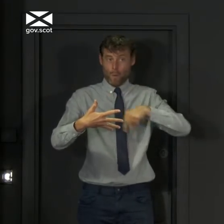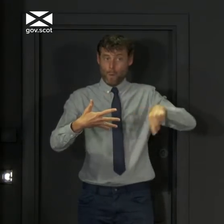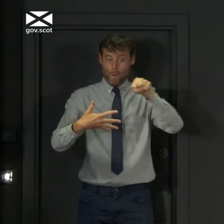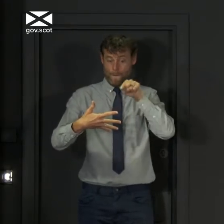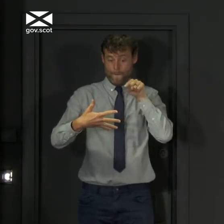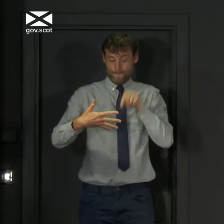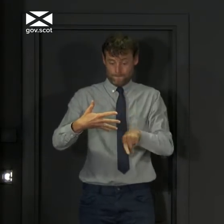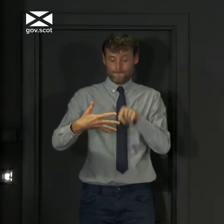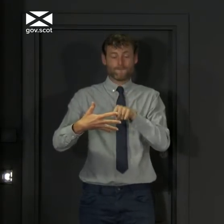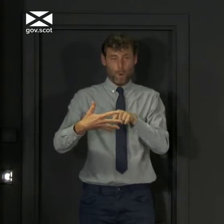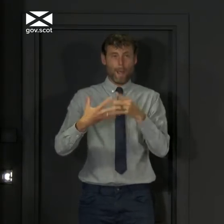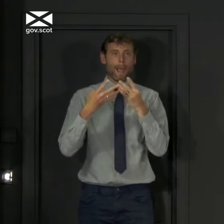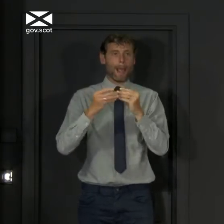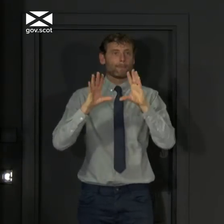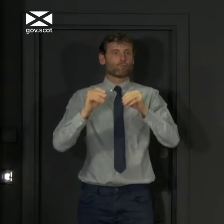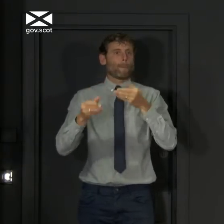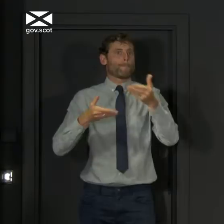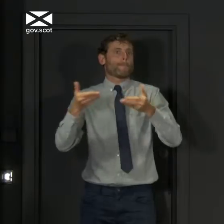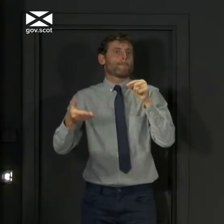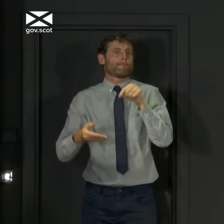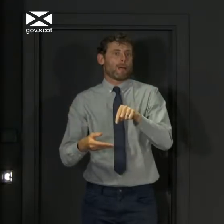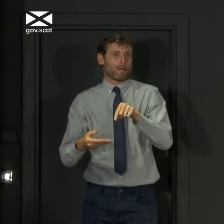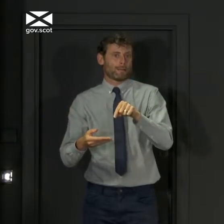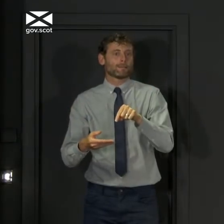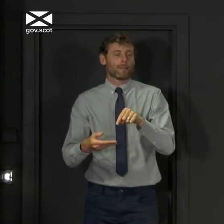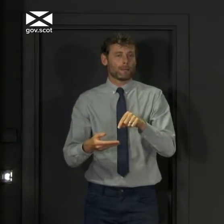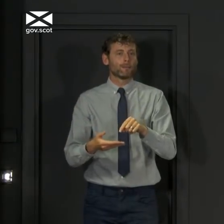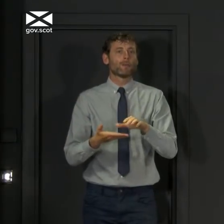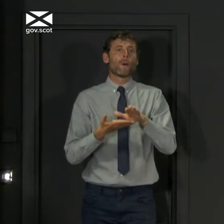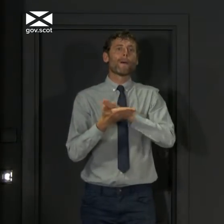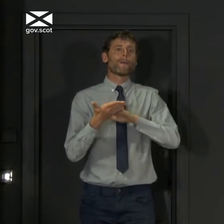under control and make sure the kind of reports that I have been able to give you today of